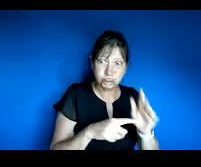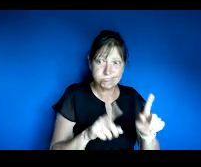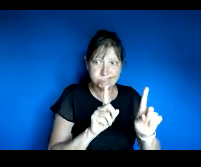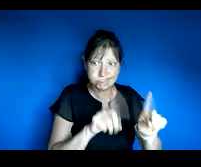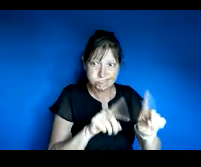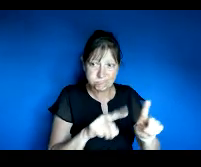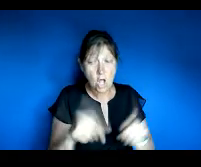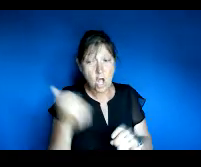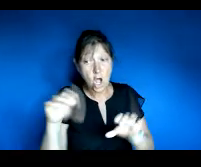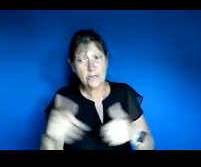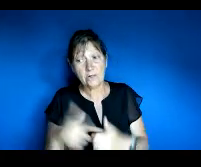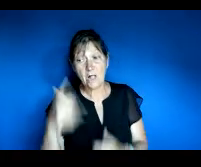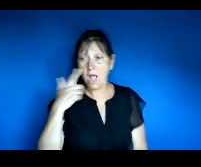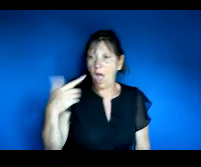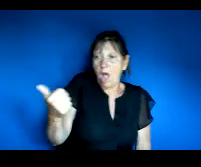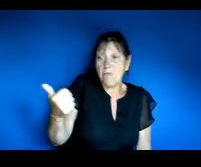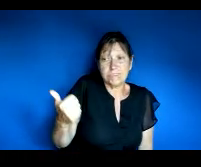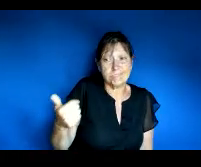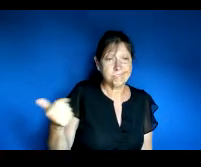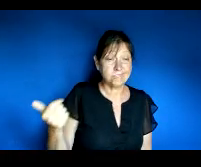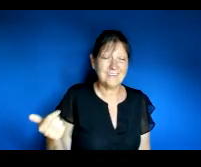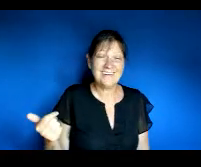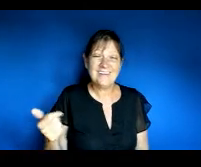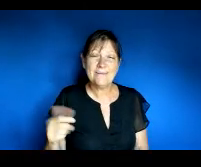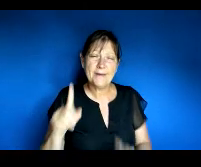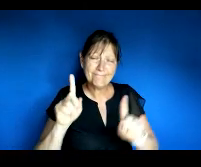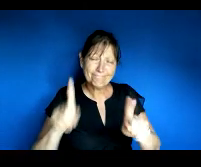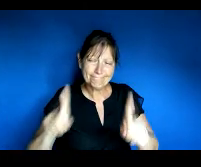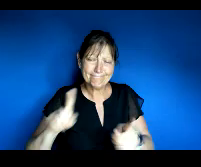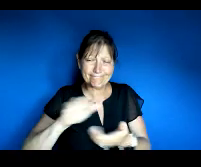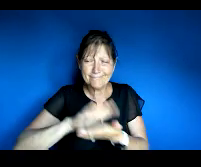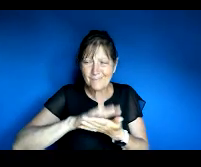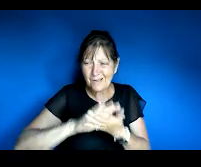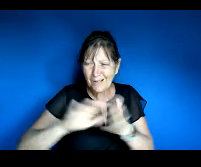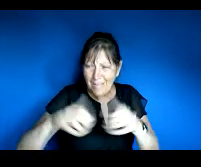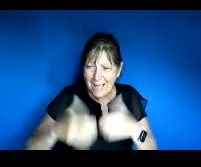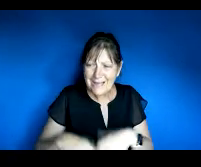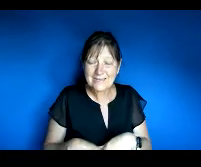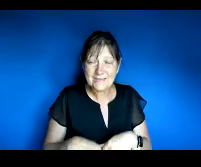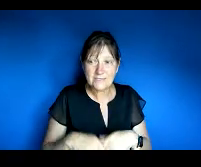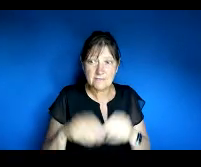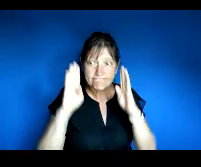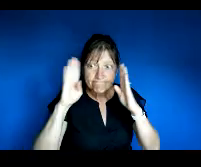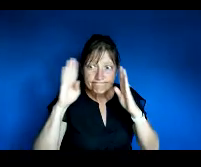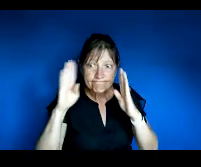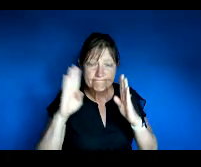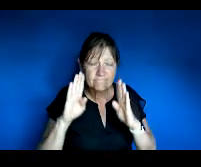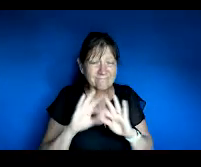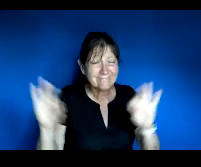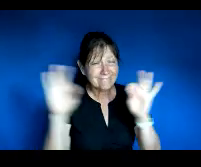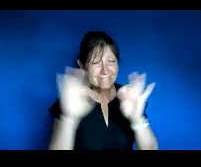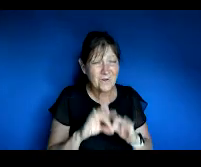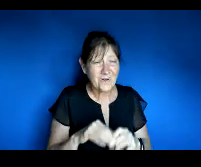where other ones don't, but being in the class, being present, being engaged is super important. If you're not going to class,